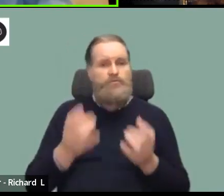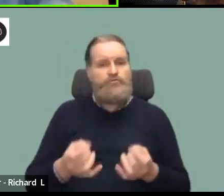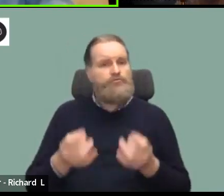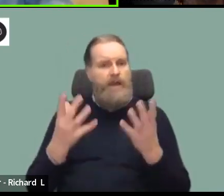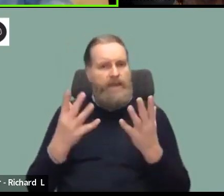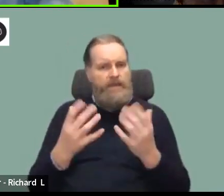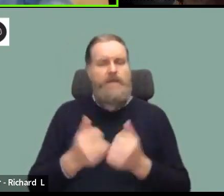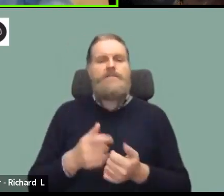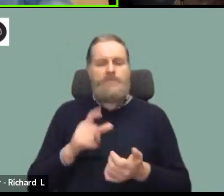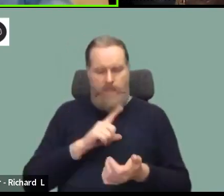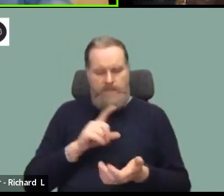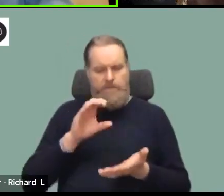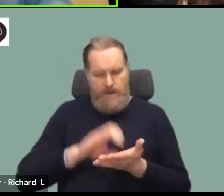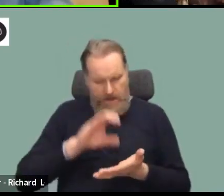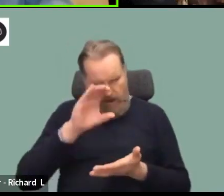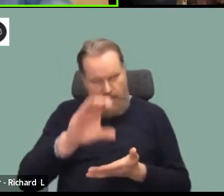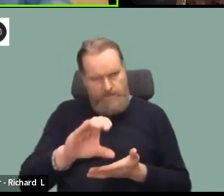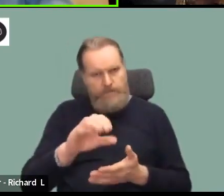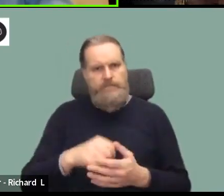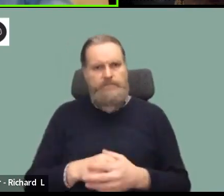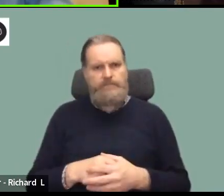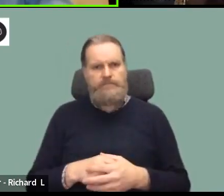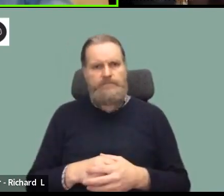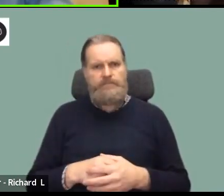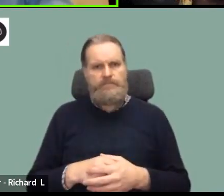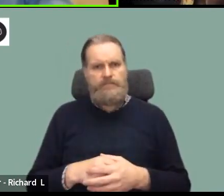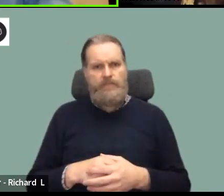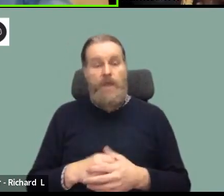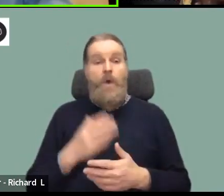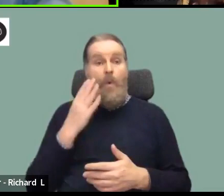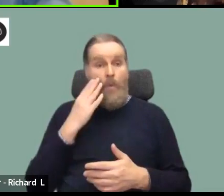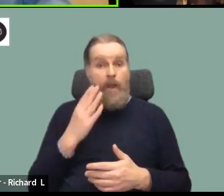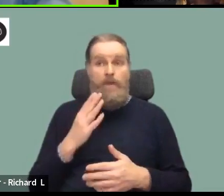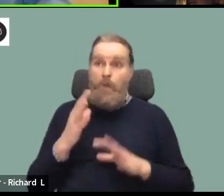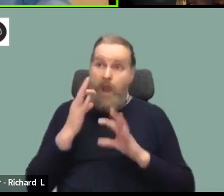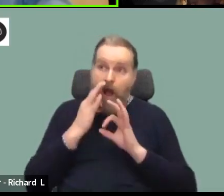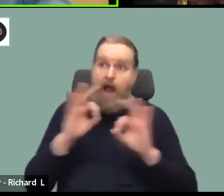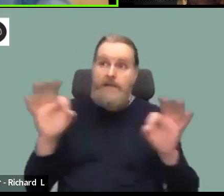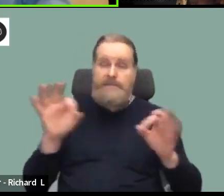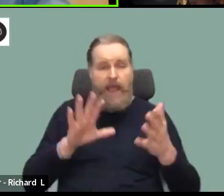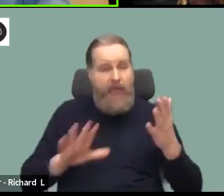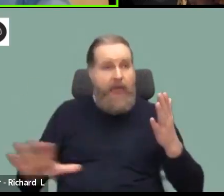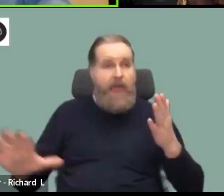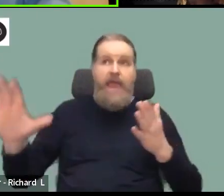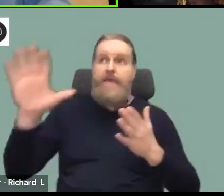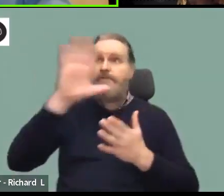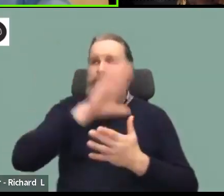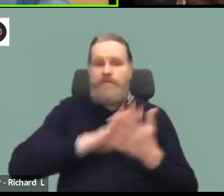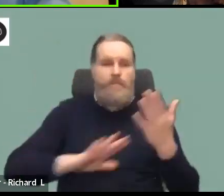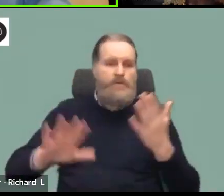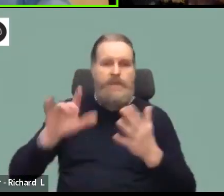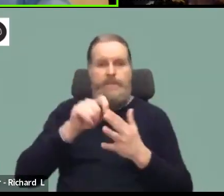striking for for other people from so I so that that's the answer to. that question, but that question, but just to be clear, when we call action clear, when we call action of everyone.